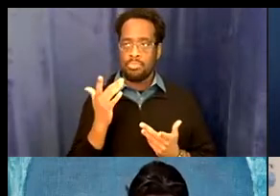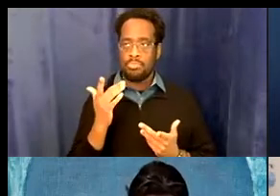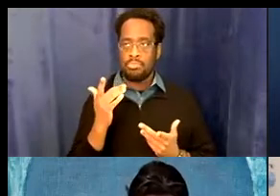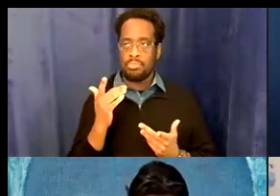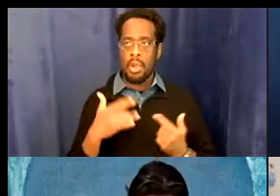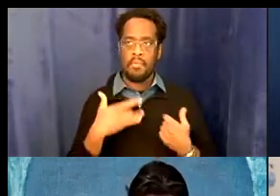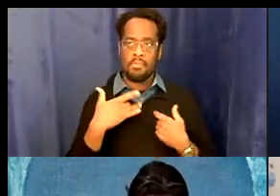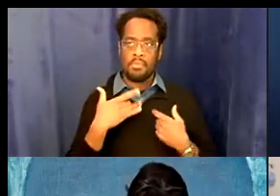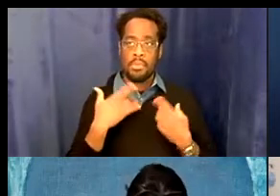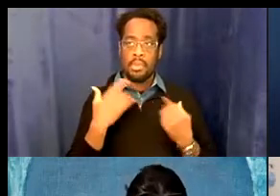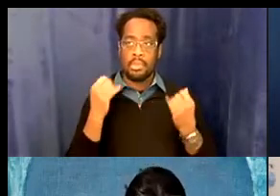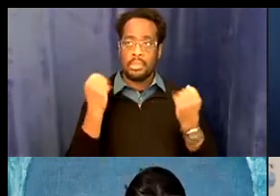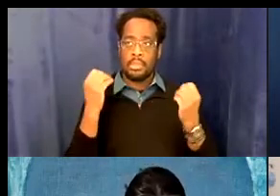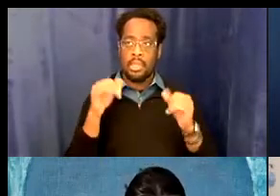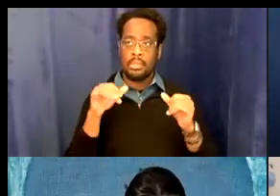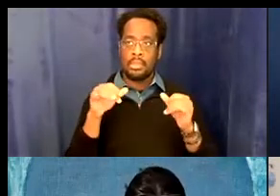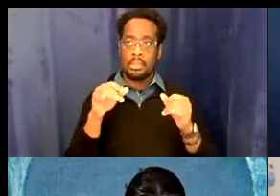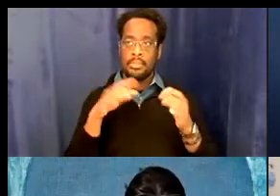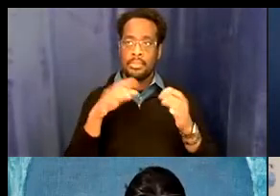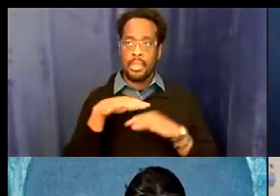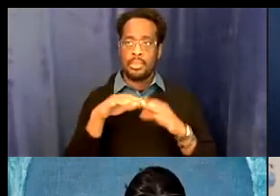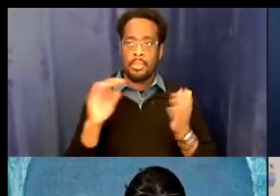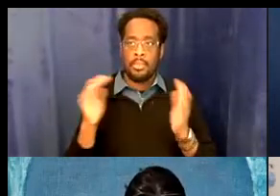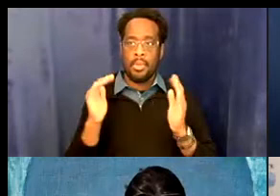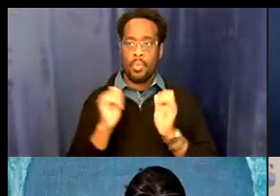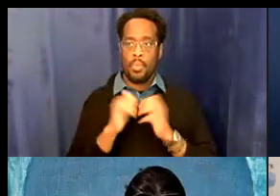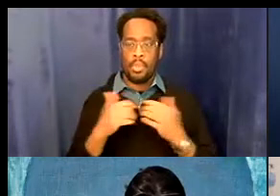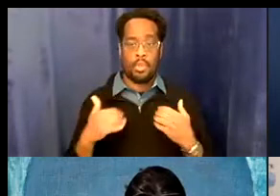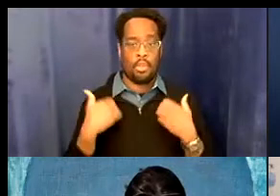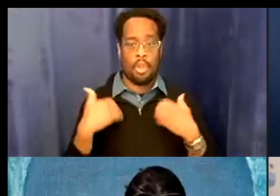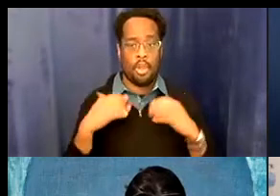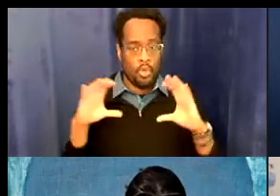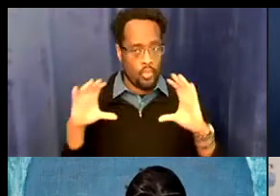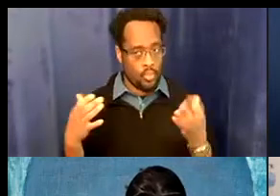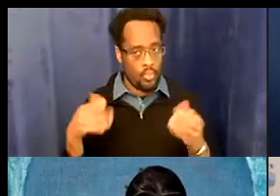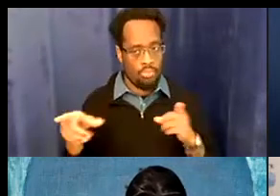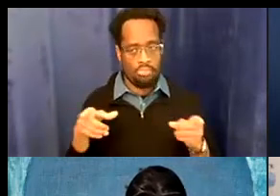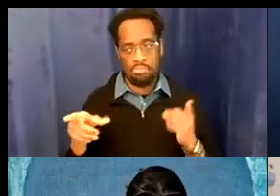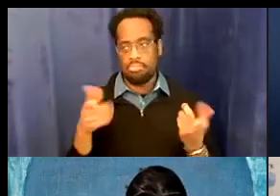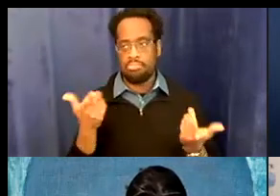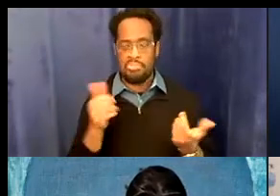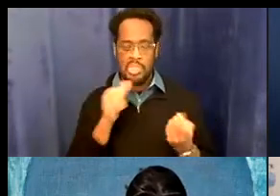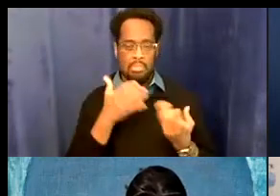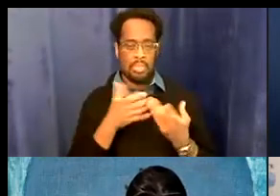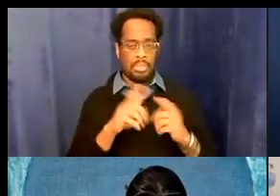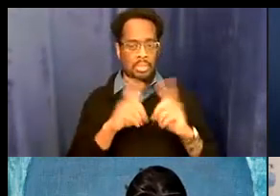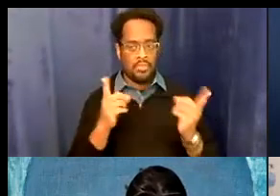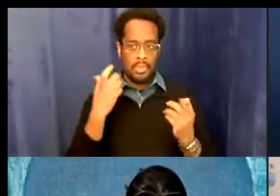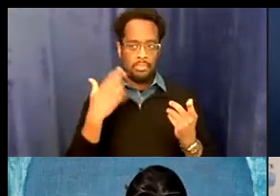well really i feel that sign language basic compared with the younger generation in that group